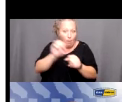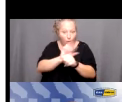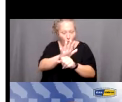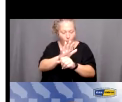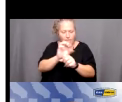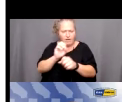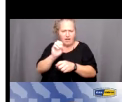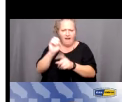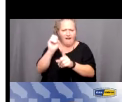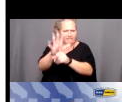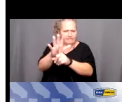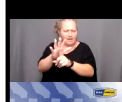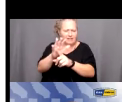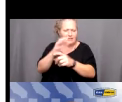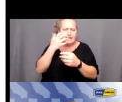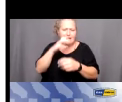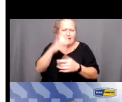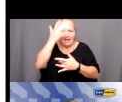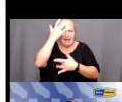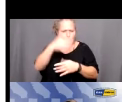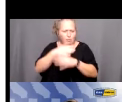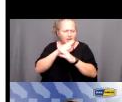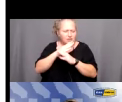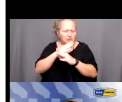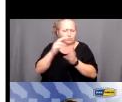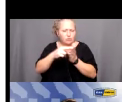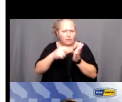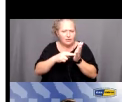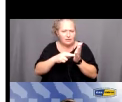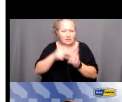illness prevention regulation. The regulation itself didn't change but